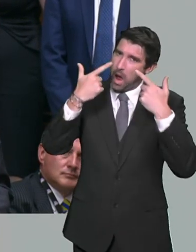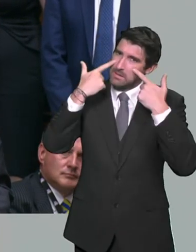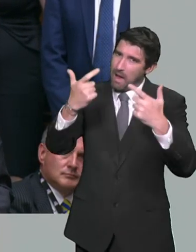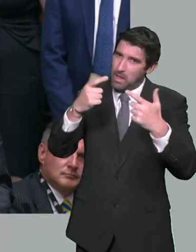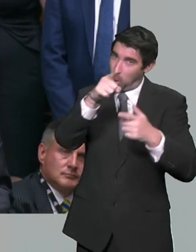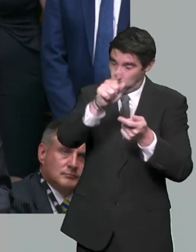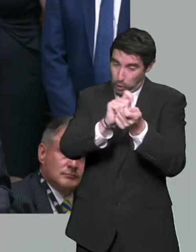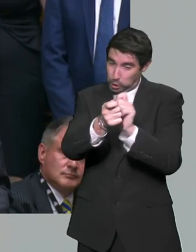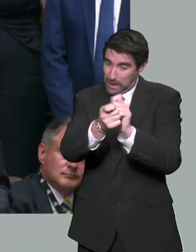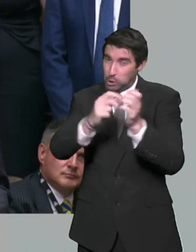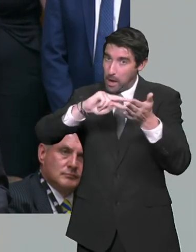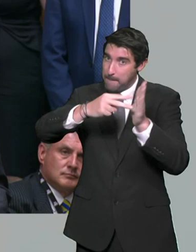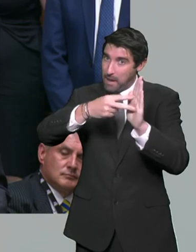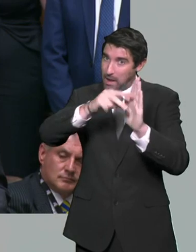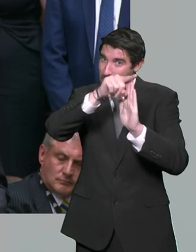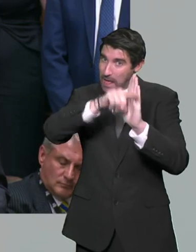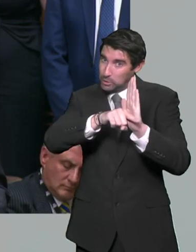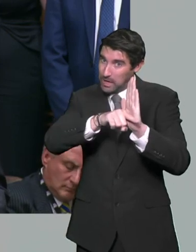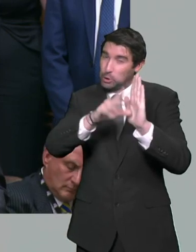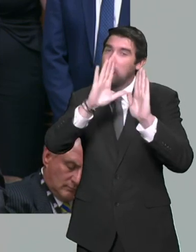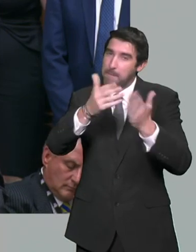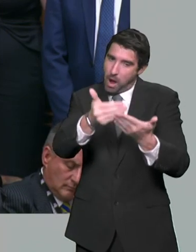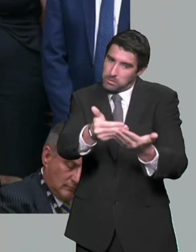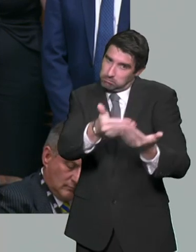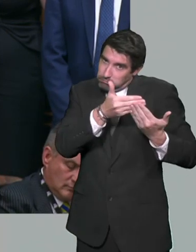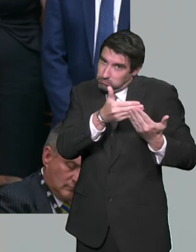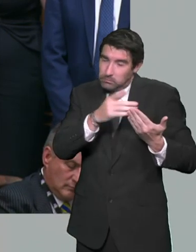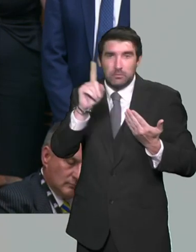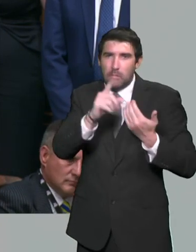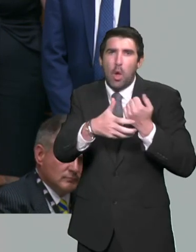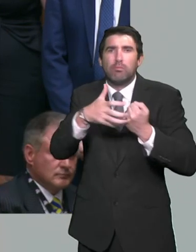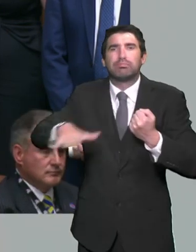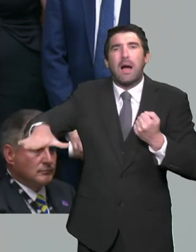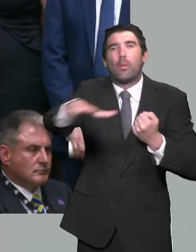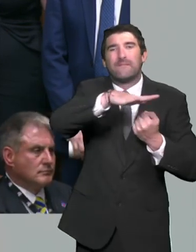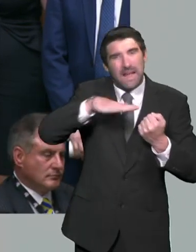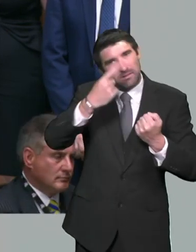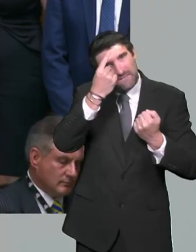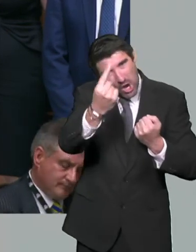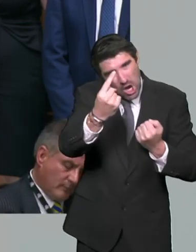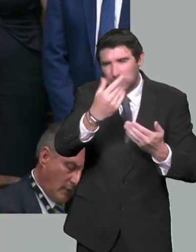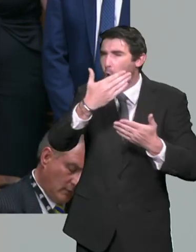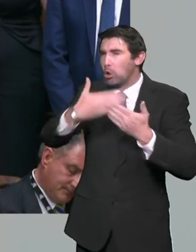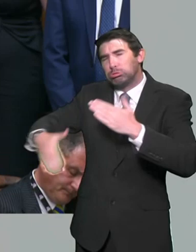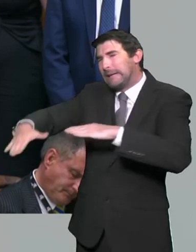will enshrine the “brownfield first” principle for new developments, and save our environments